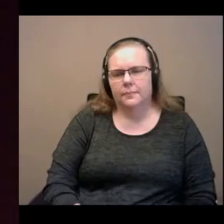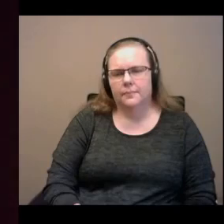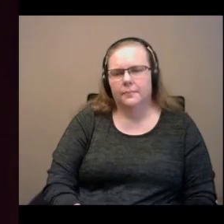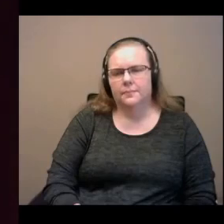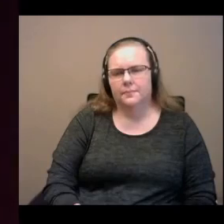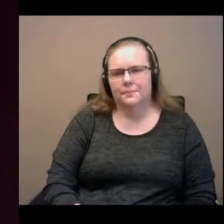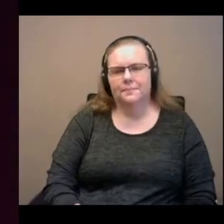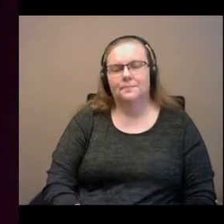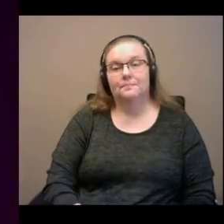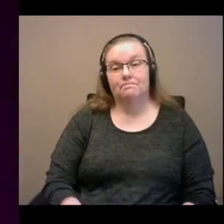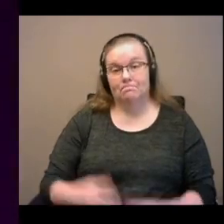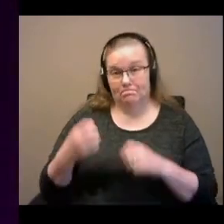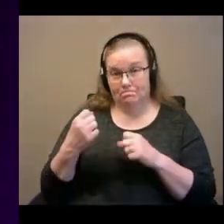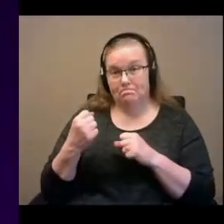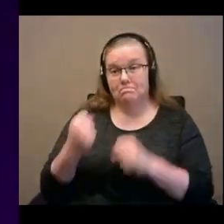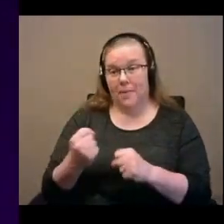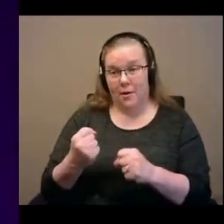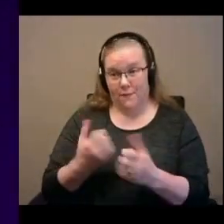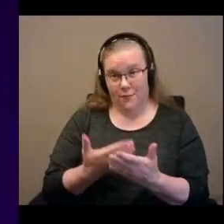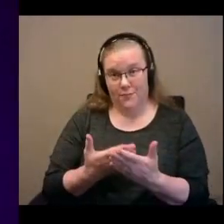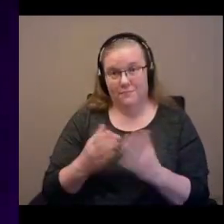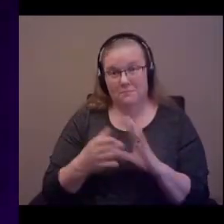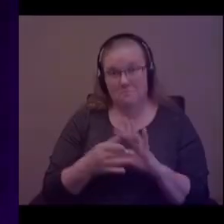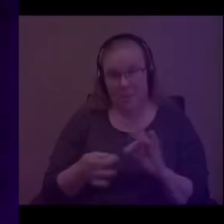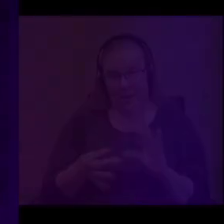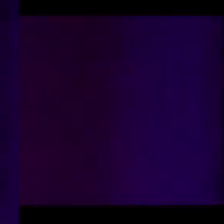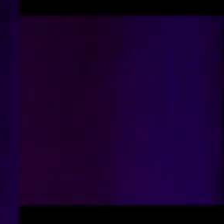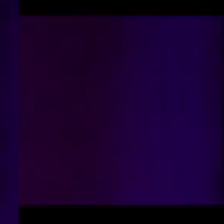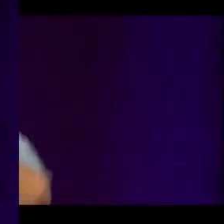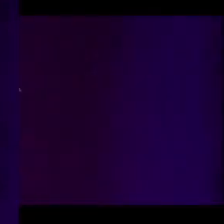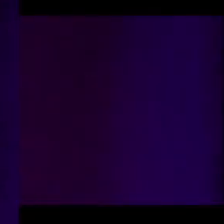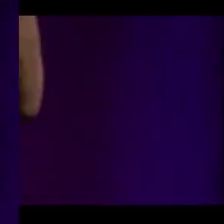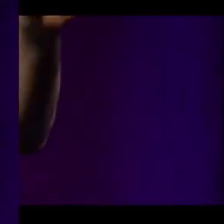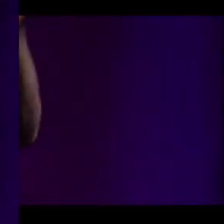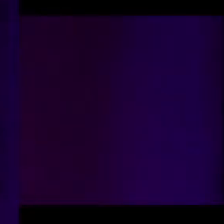Pretty powerful stuff, right? Yeah. So this went by very quickly, so let me give you a brief